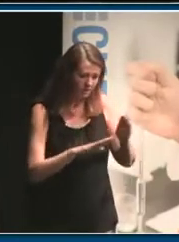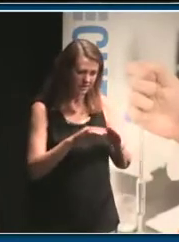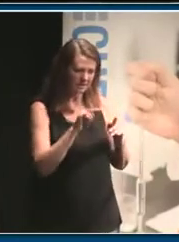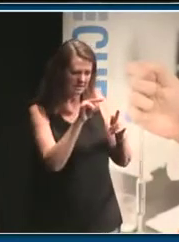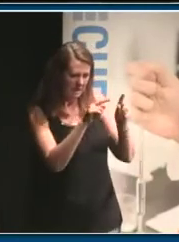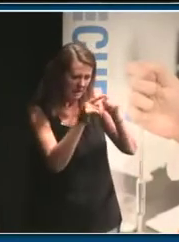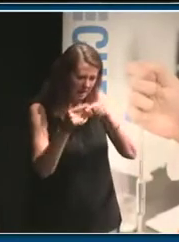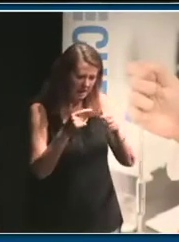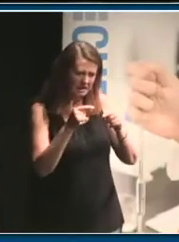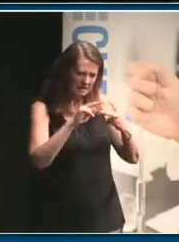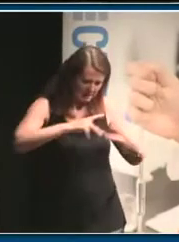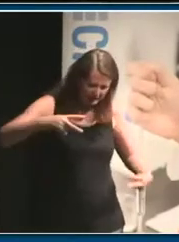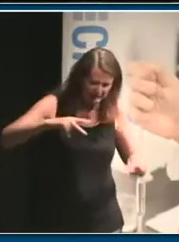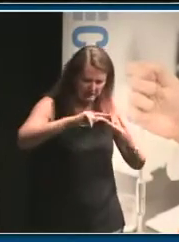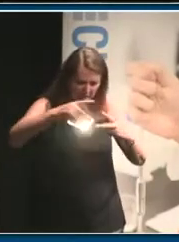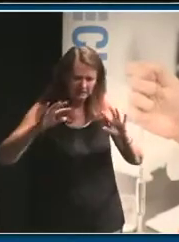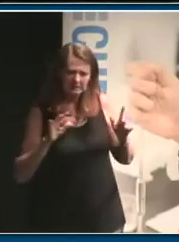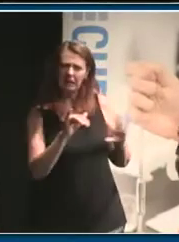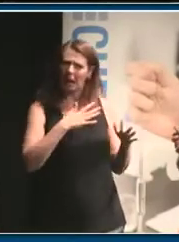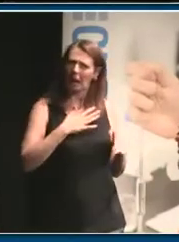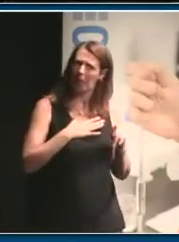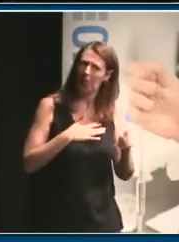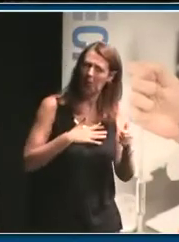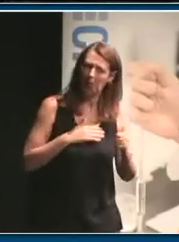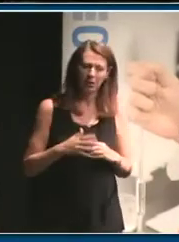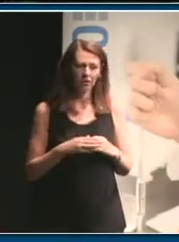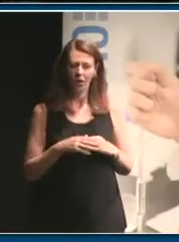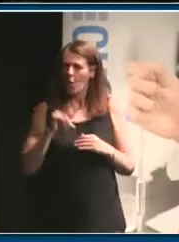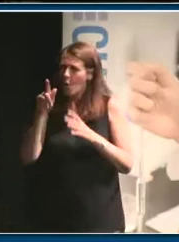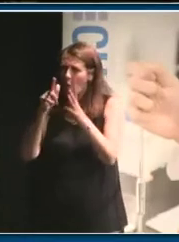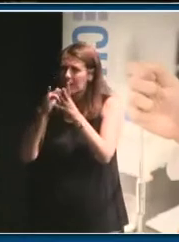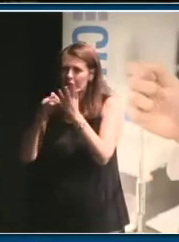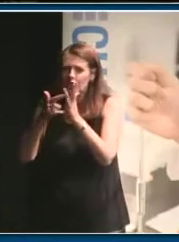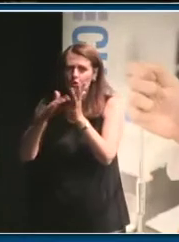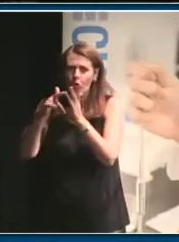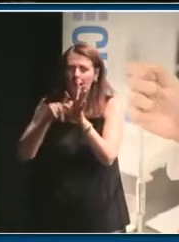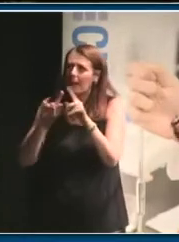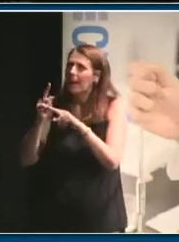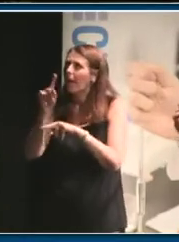genetics, that seem pretty cool. I like physics, astronomy, subatomic particles, that seem pretty